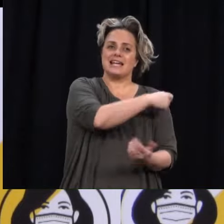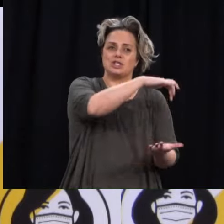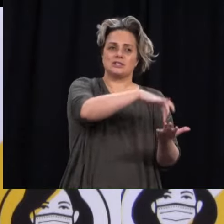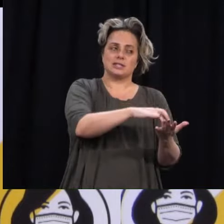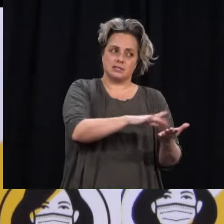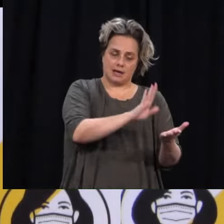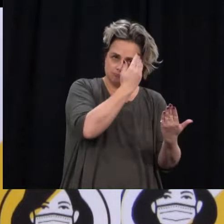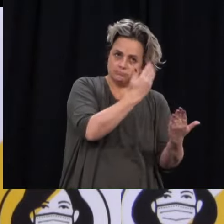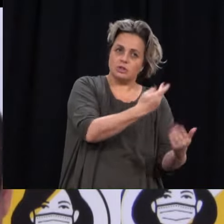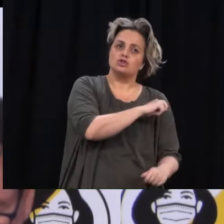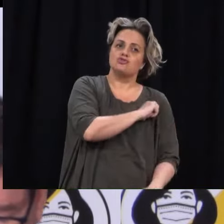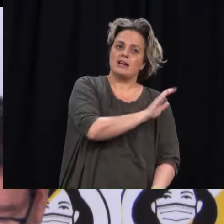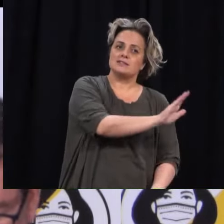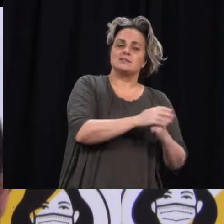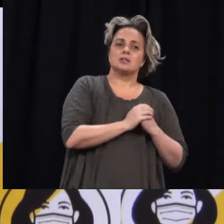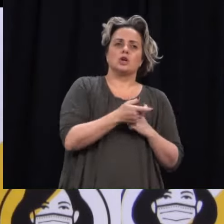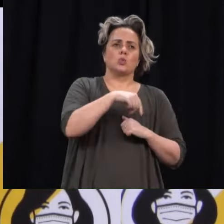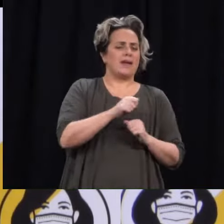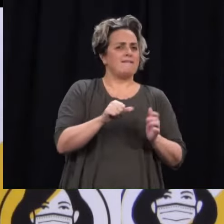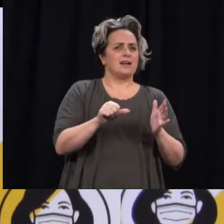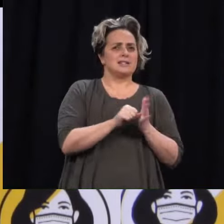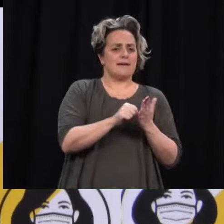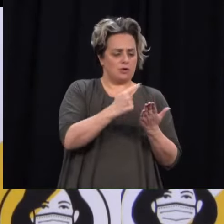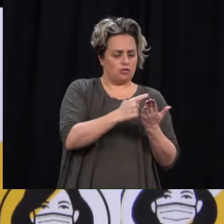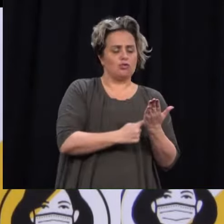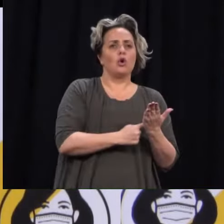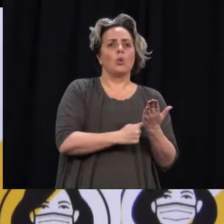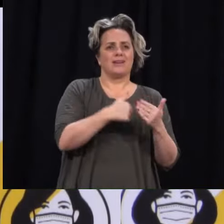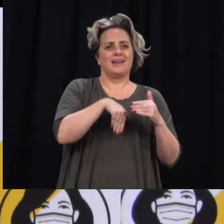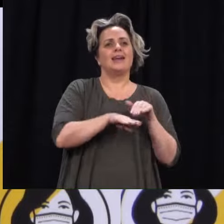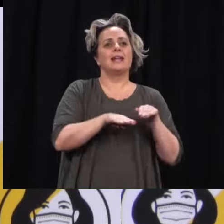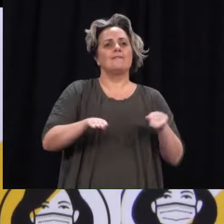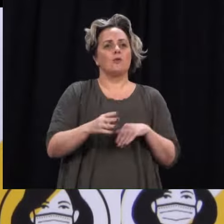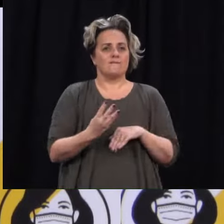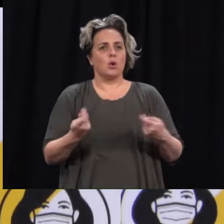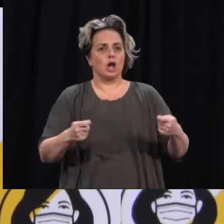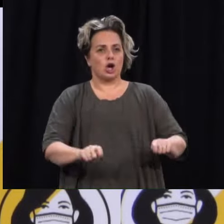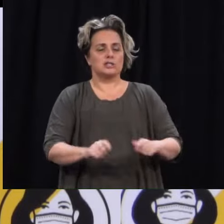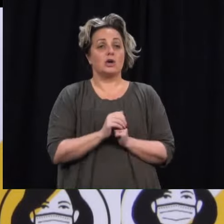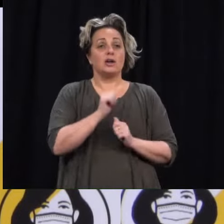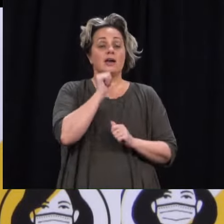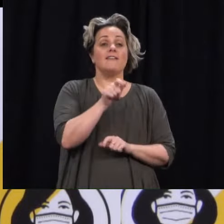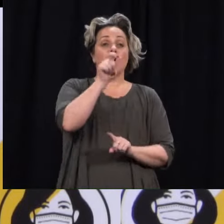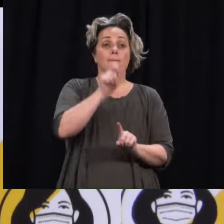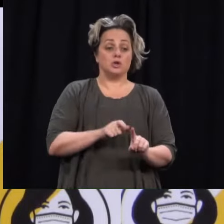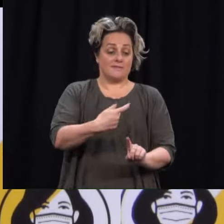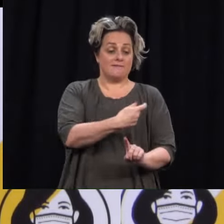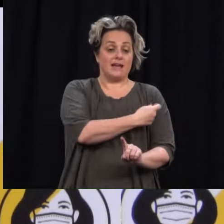prevention control procedures that will be in place at the vaccination clinic, and I know